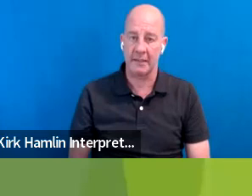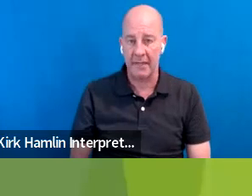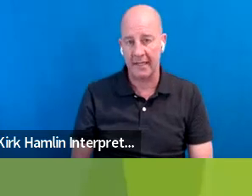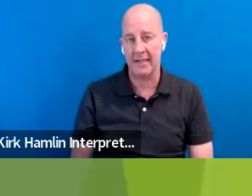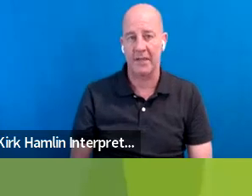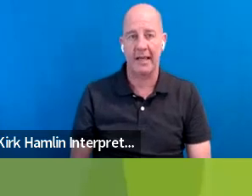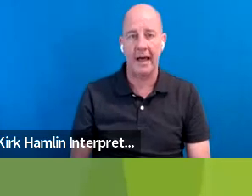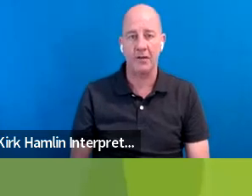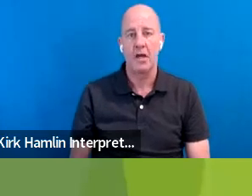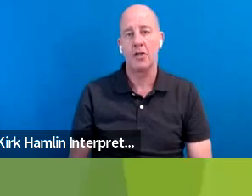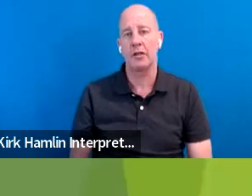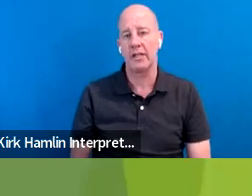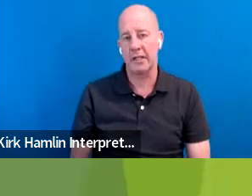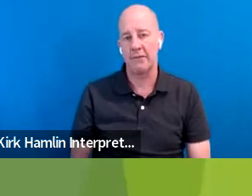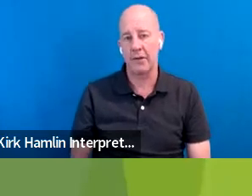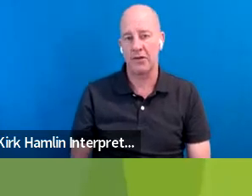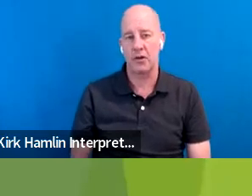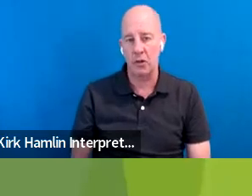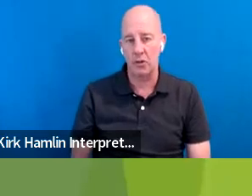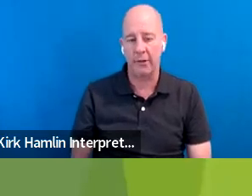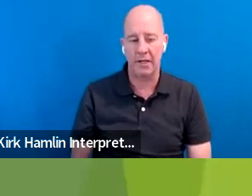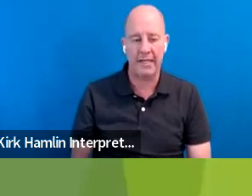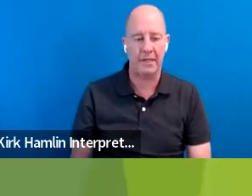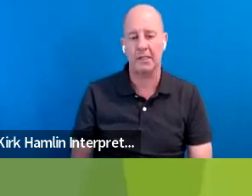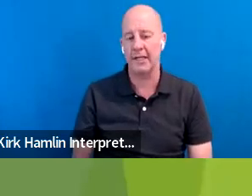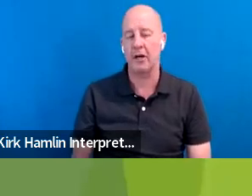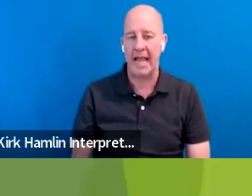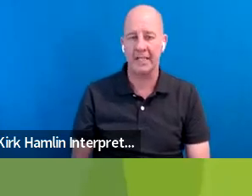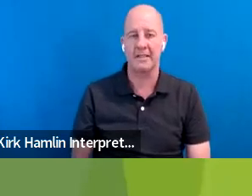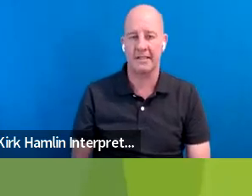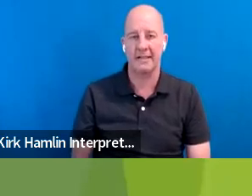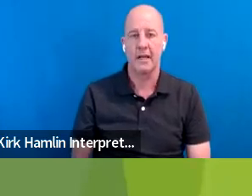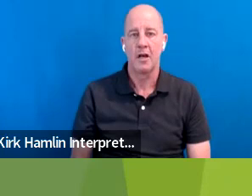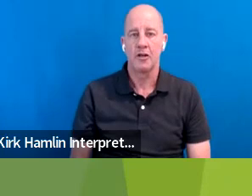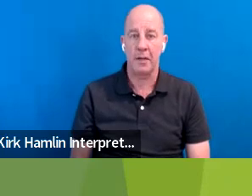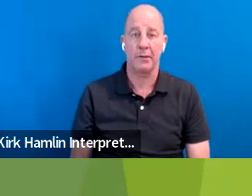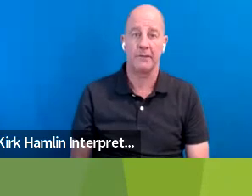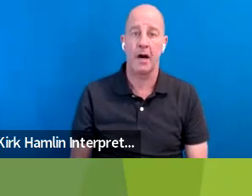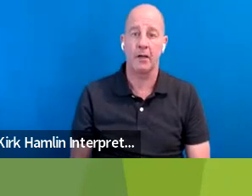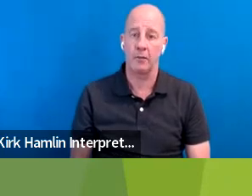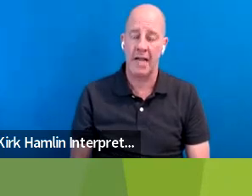and thinks it means something else, you're going to lead to confusion. So you definitely want to keep it clear and concise so people can follow.